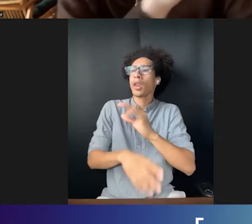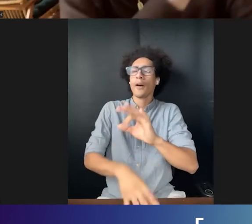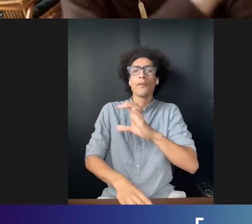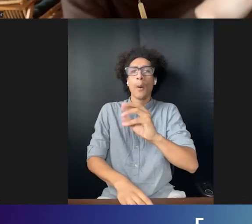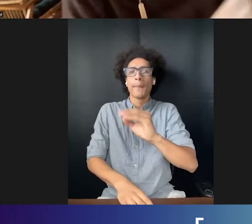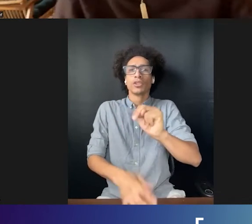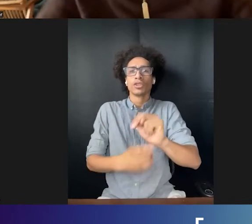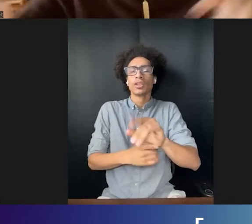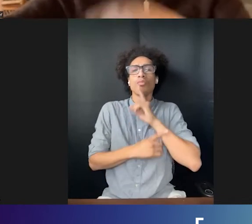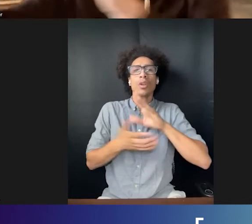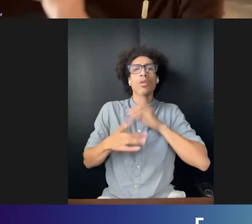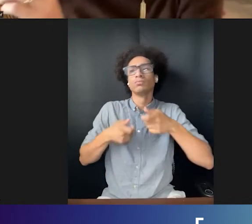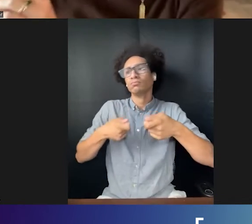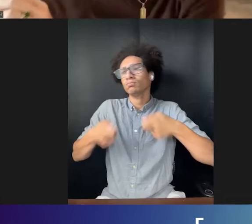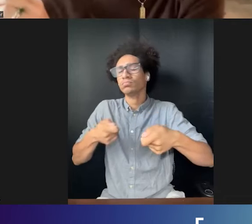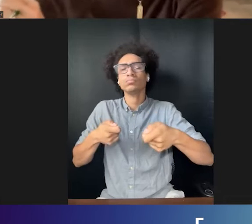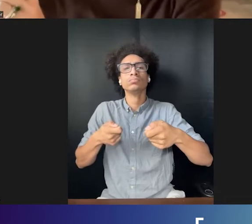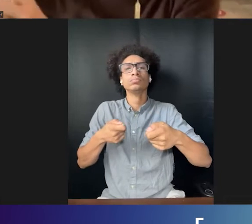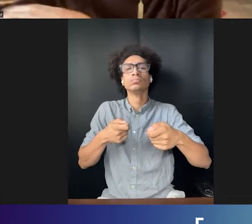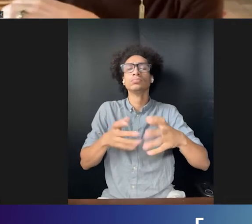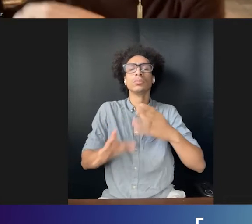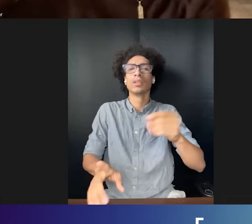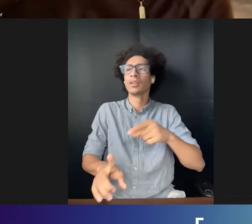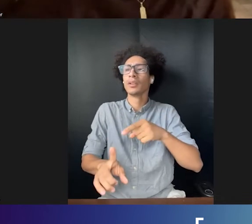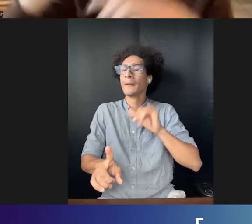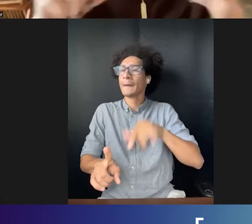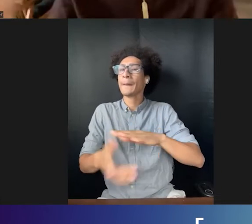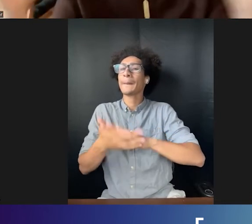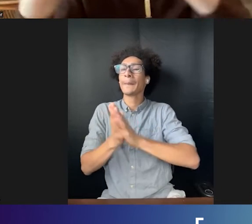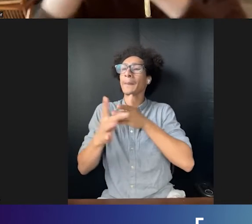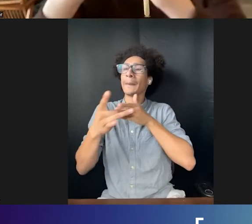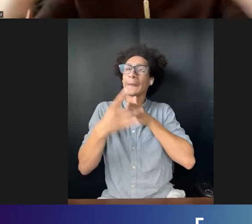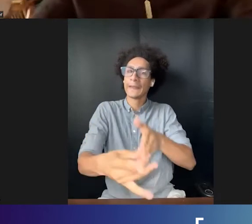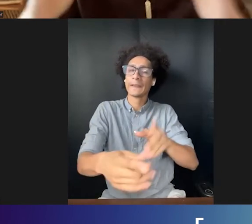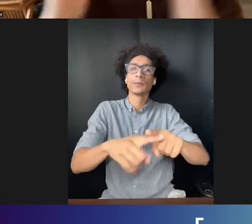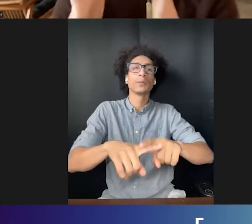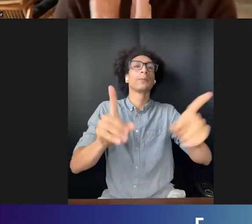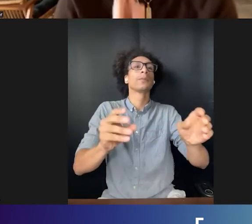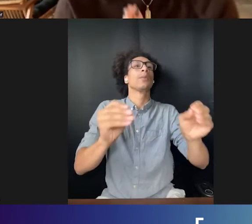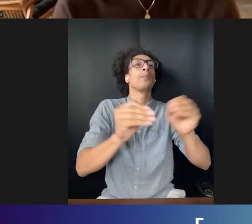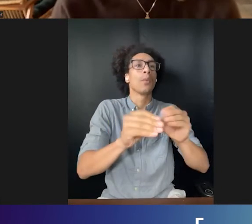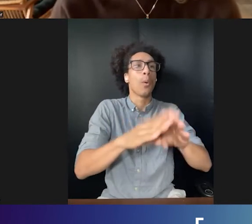And then that's what those filmmakers are doing. And then that opens up other doors. And I think it it just results in the squeeze that we're seeing in